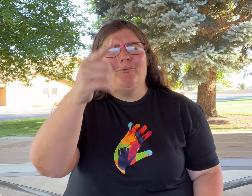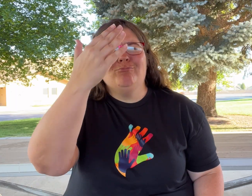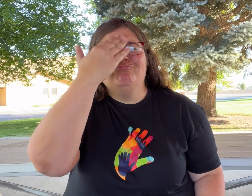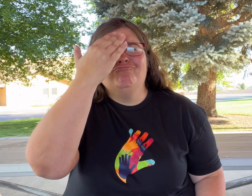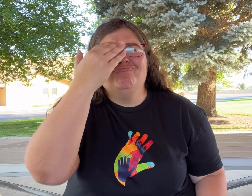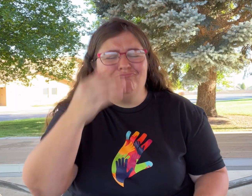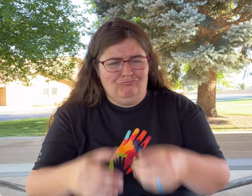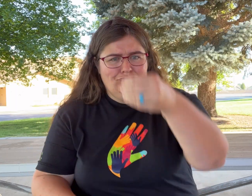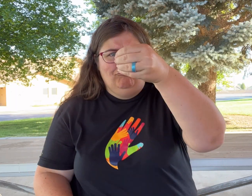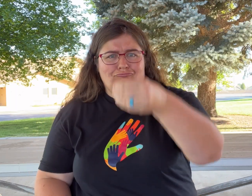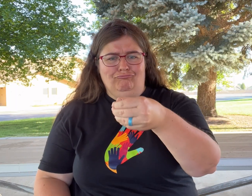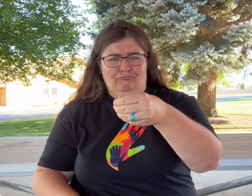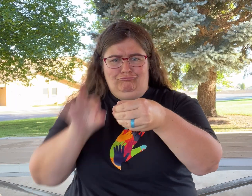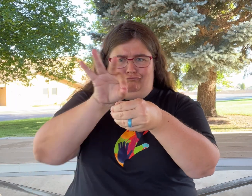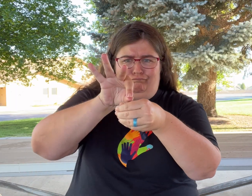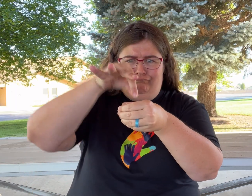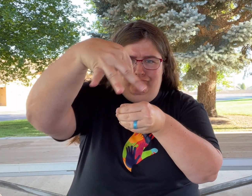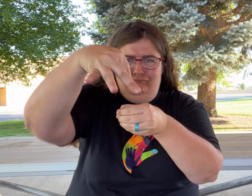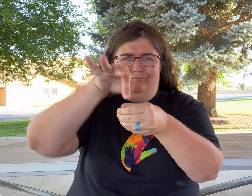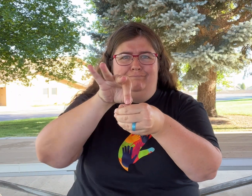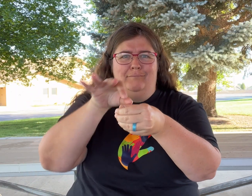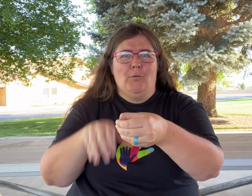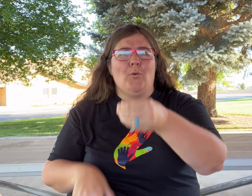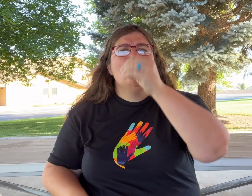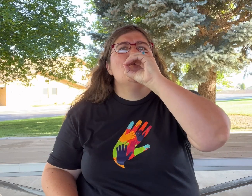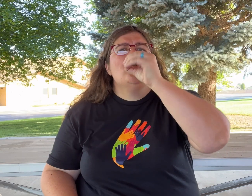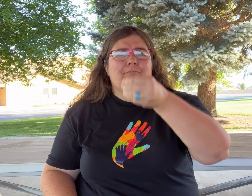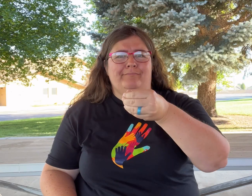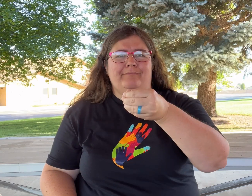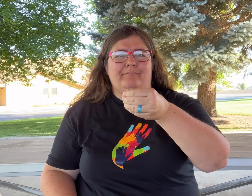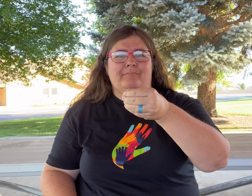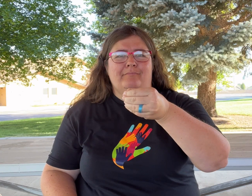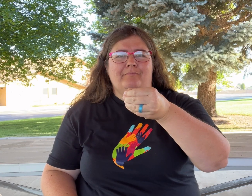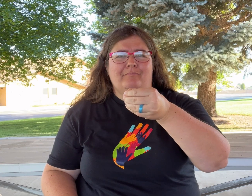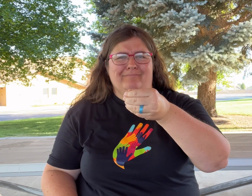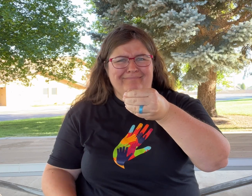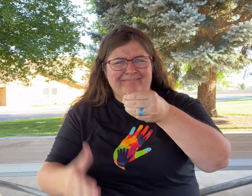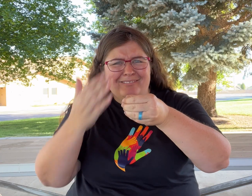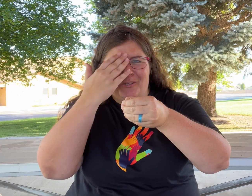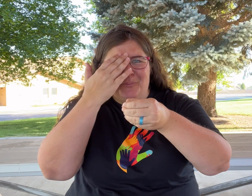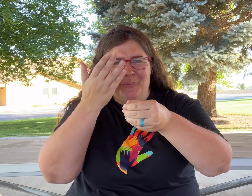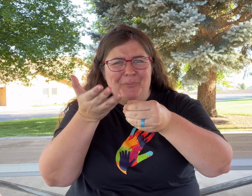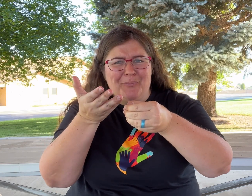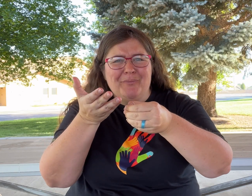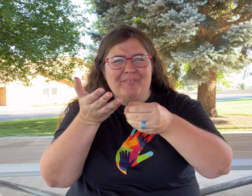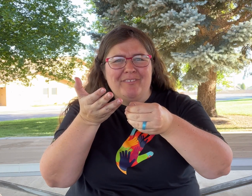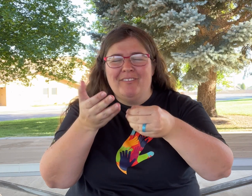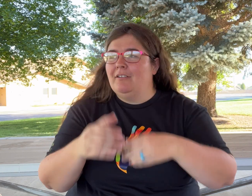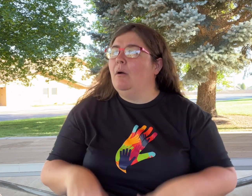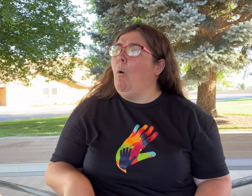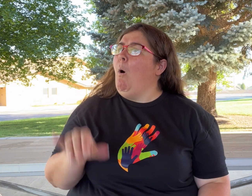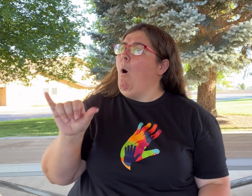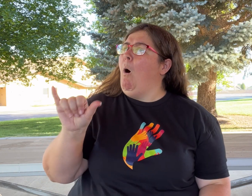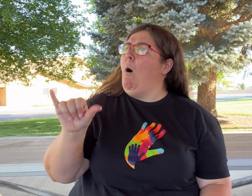"You know it's a bottle that has a pop top? and you drink it? you know what I mean?" "oh yeah,